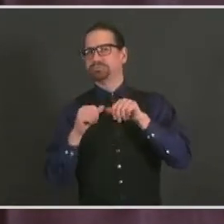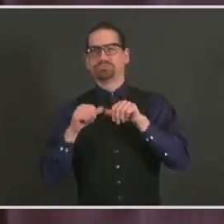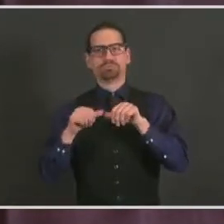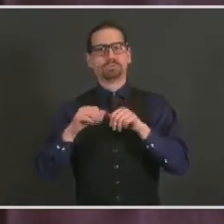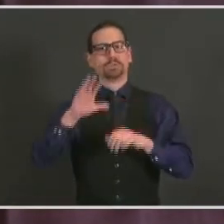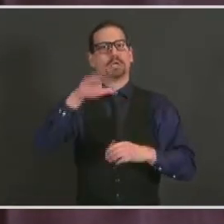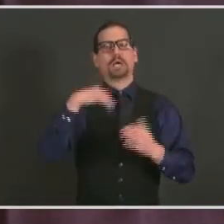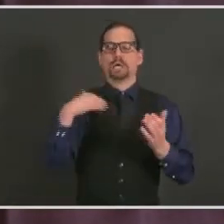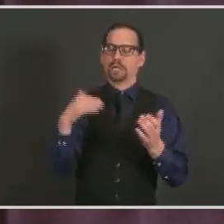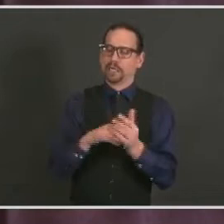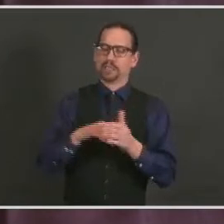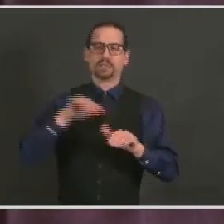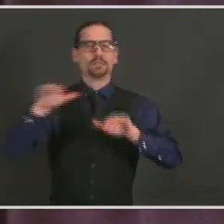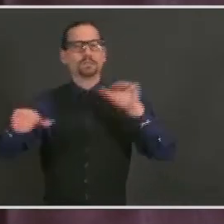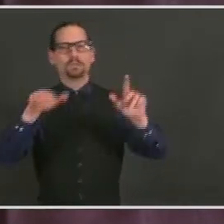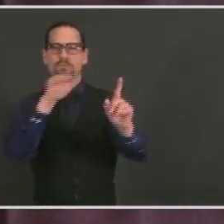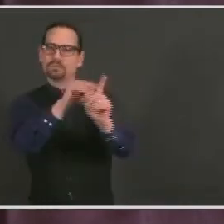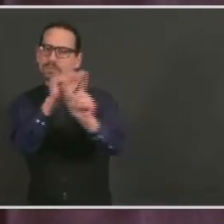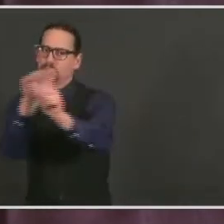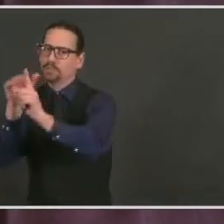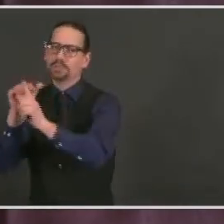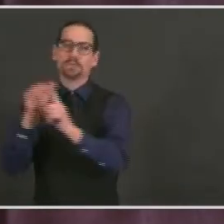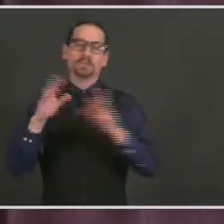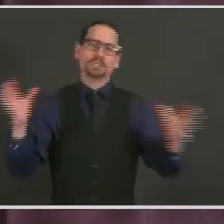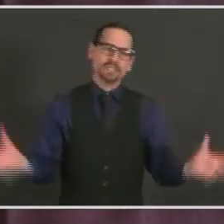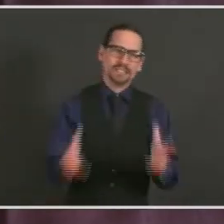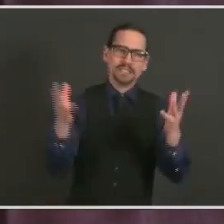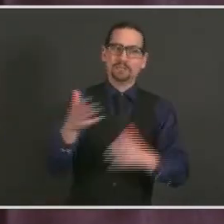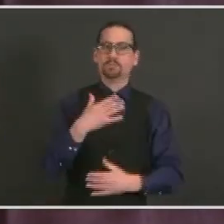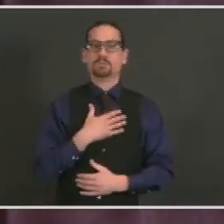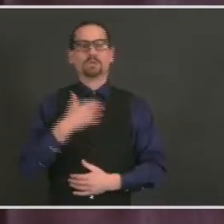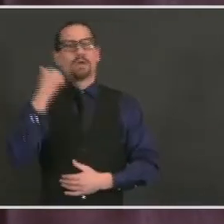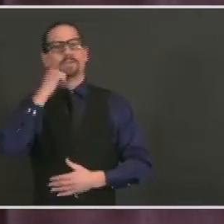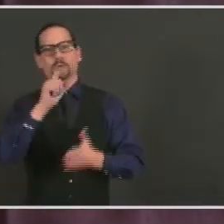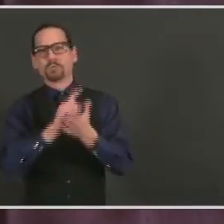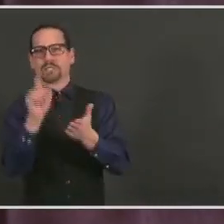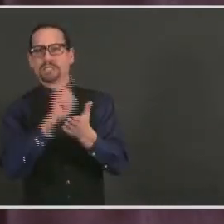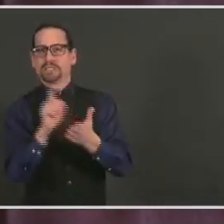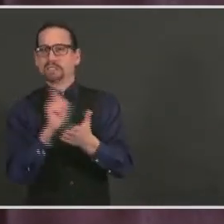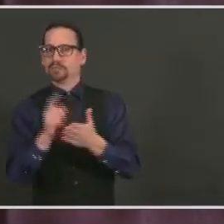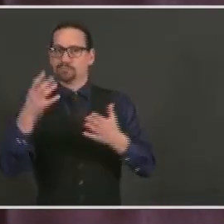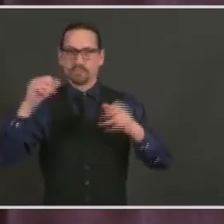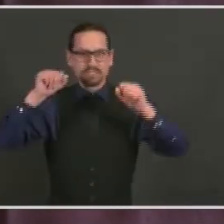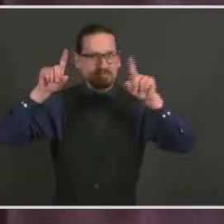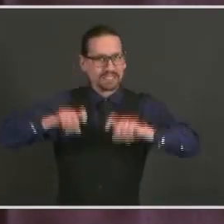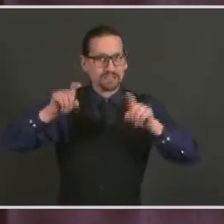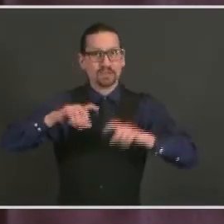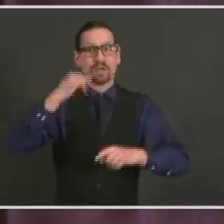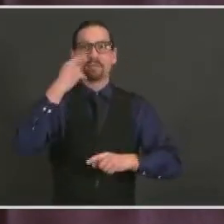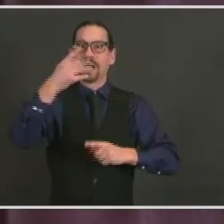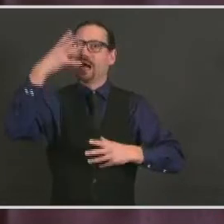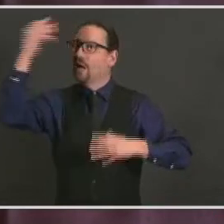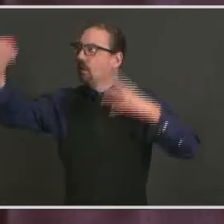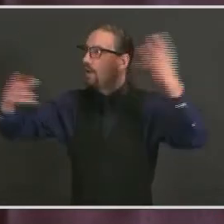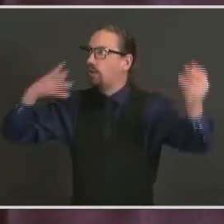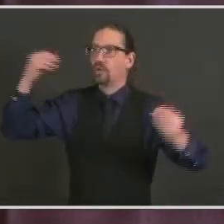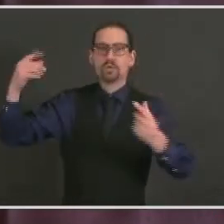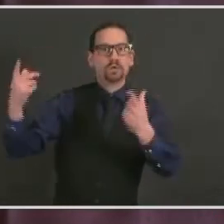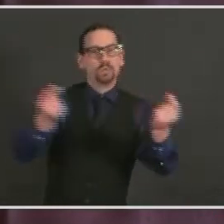IN TESTING. AS I SAID LAST WEEK EVERYONE SHOULD CONSIDER GETTING TESTED EVERY WEEK, ESPECIALLY IF YOU'RE OUT IN